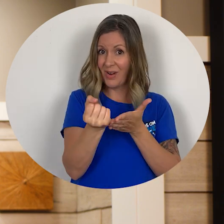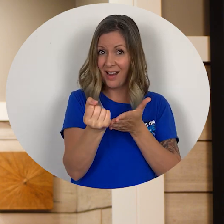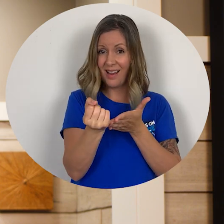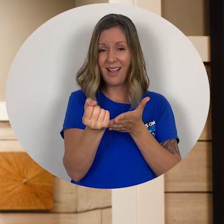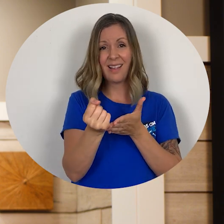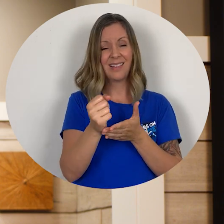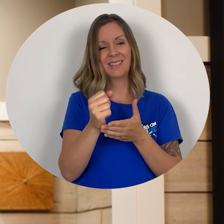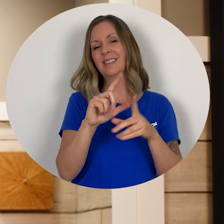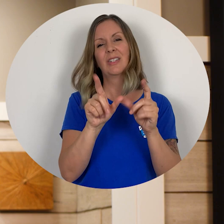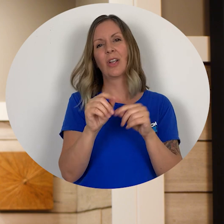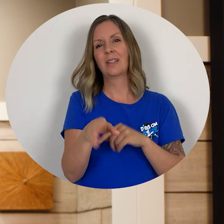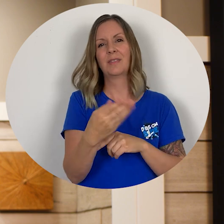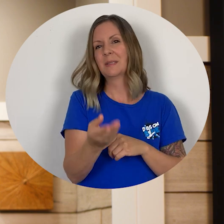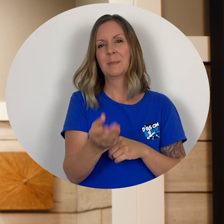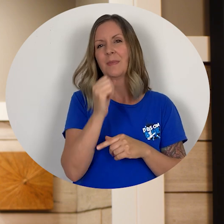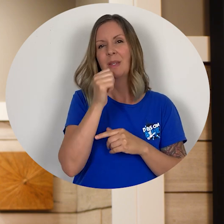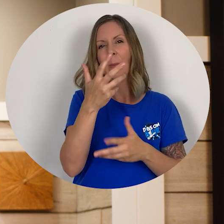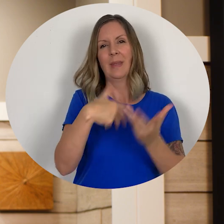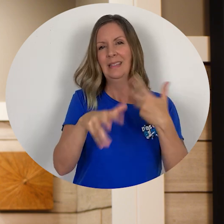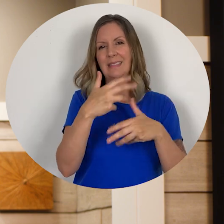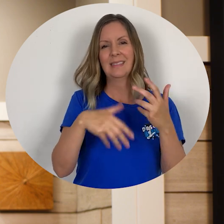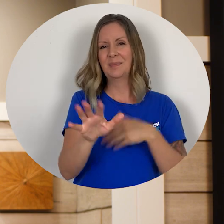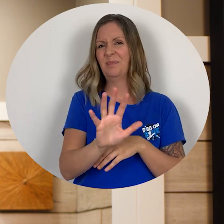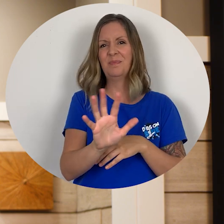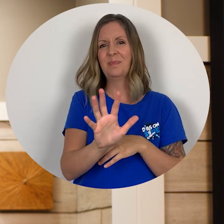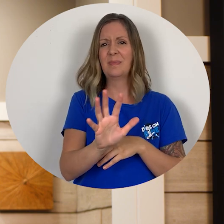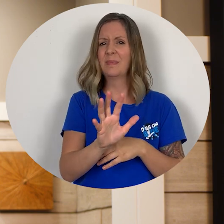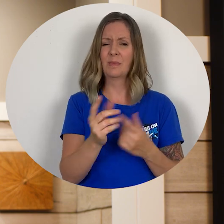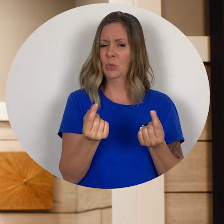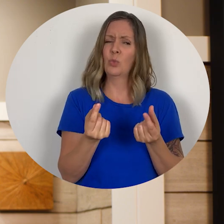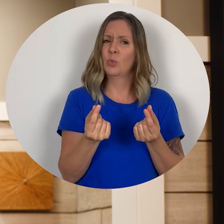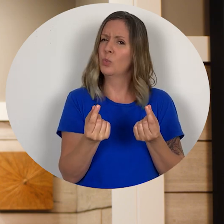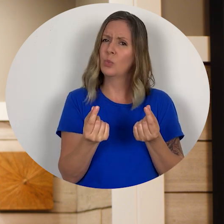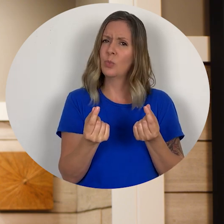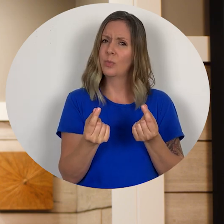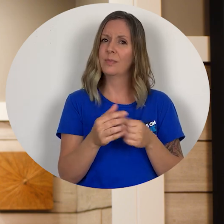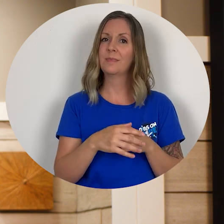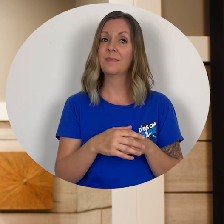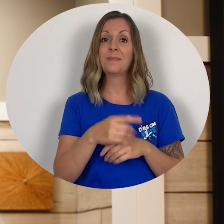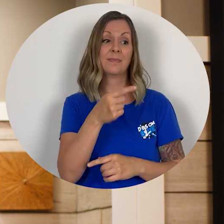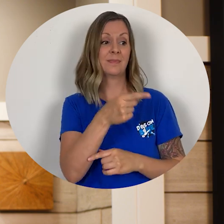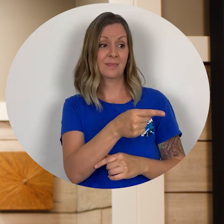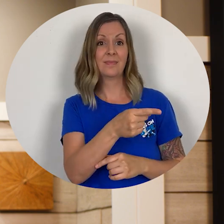deck. On the other hand, if somehow, Thanos’ deck ever runs out, the Thanos player does